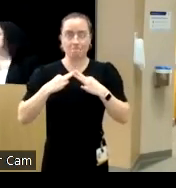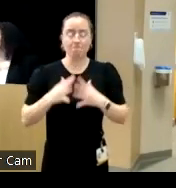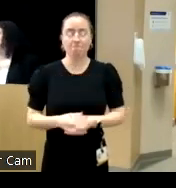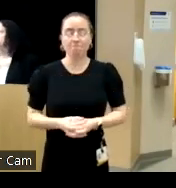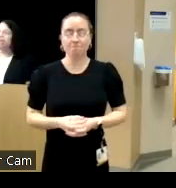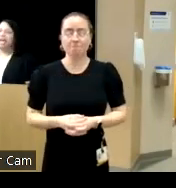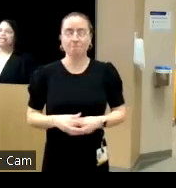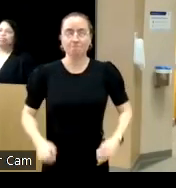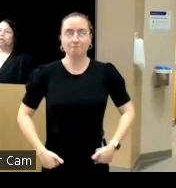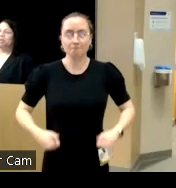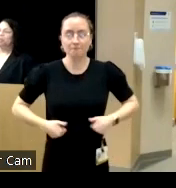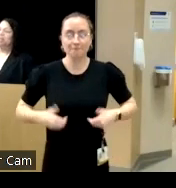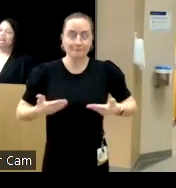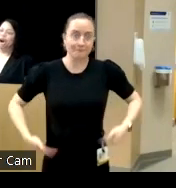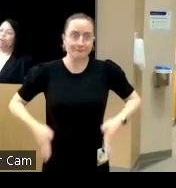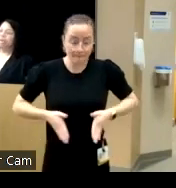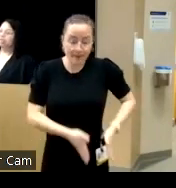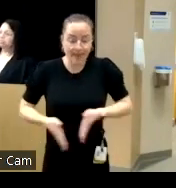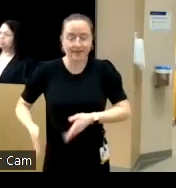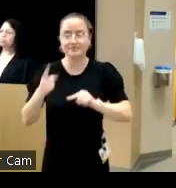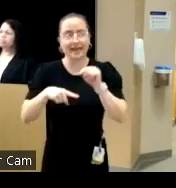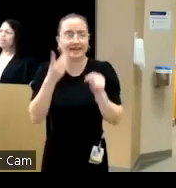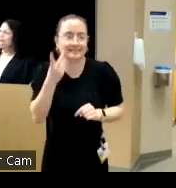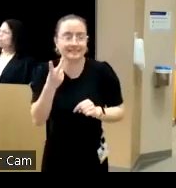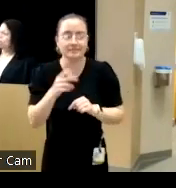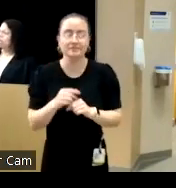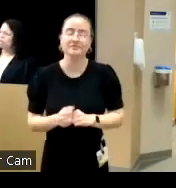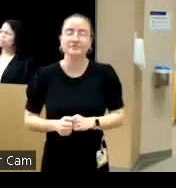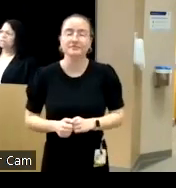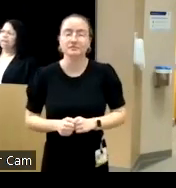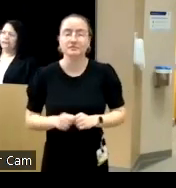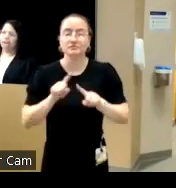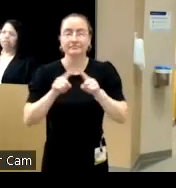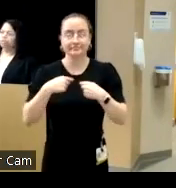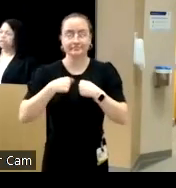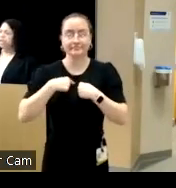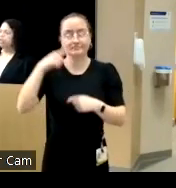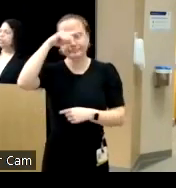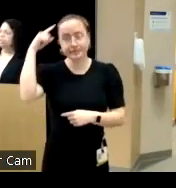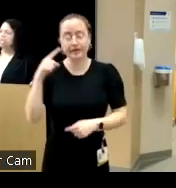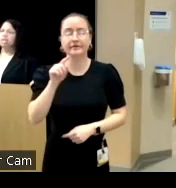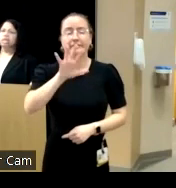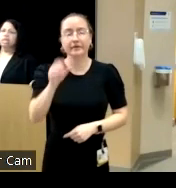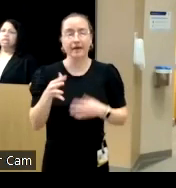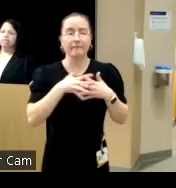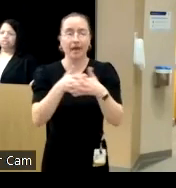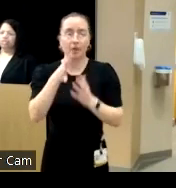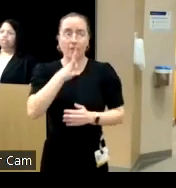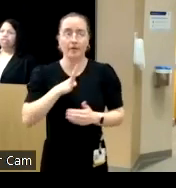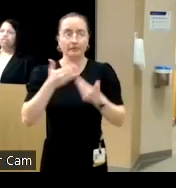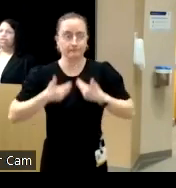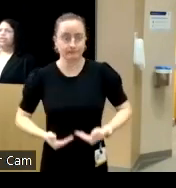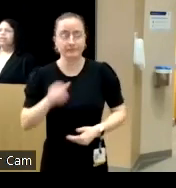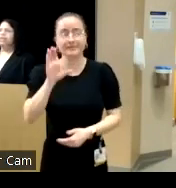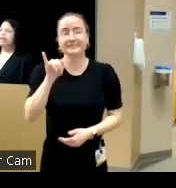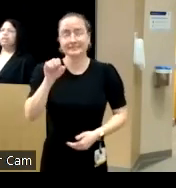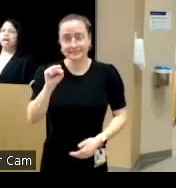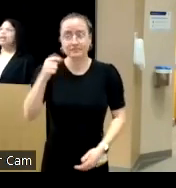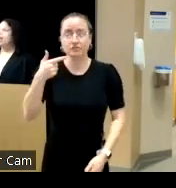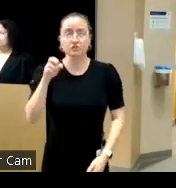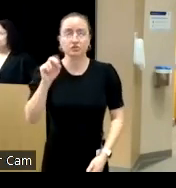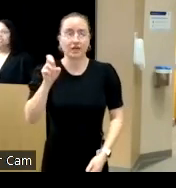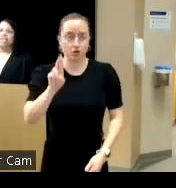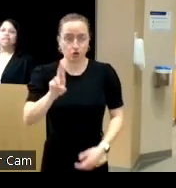can't see them behind this Podium but I am a black African-American woman cisgender and I as Jay